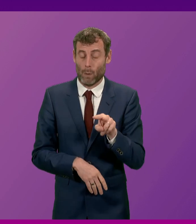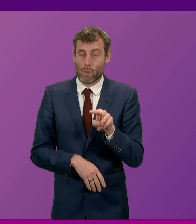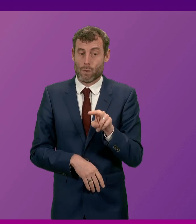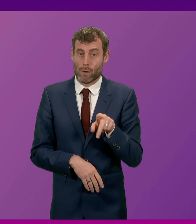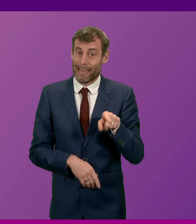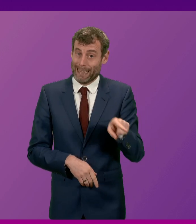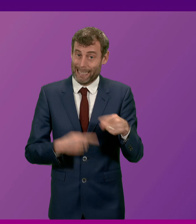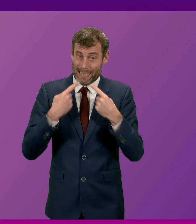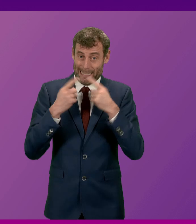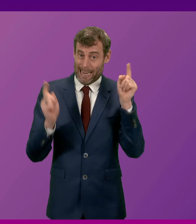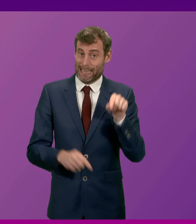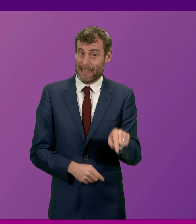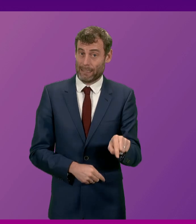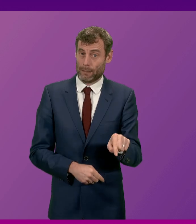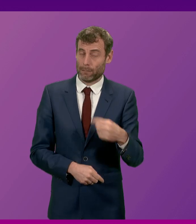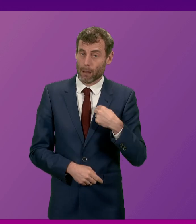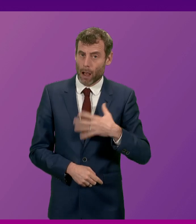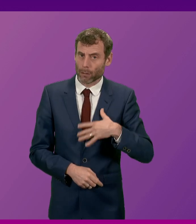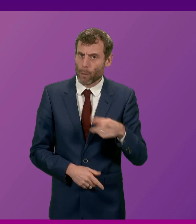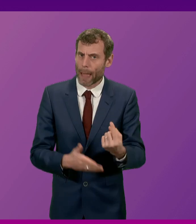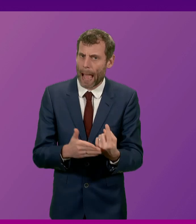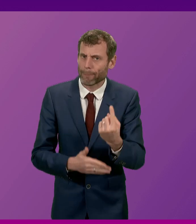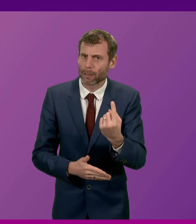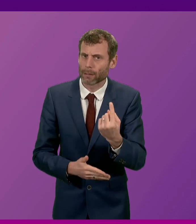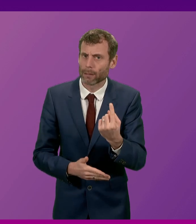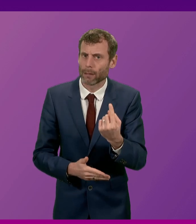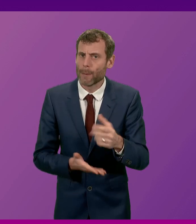we must ensure that we have in place a sustainable approach to investment in